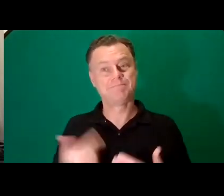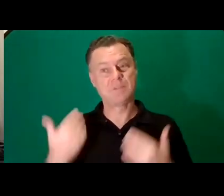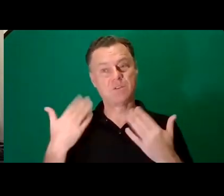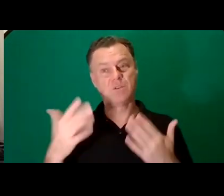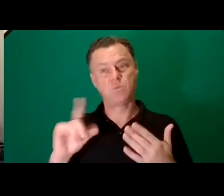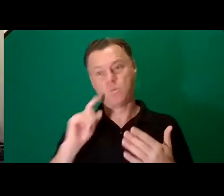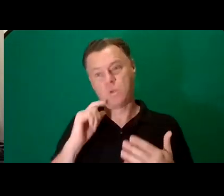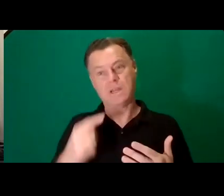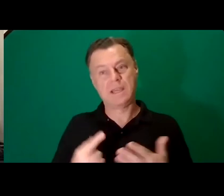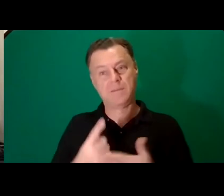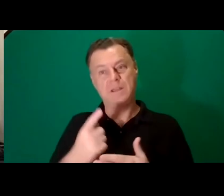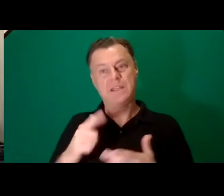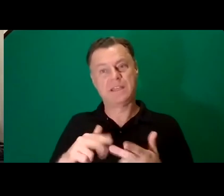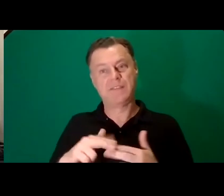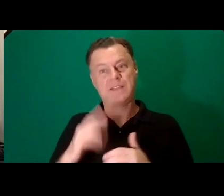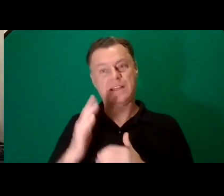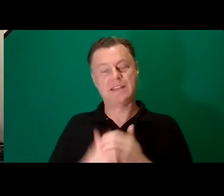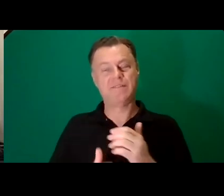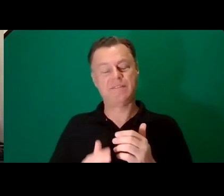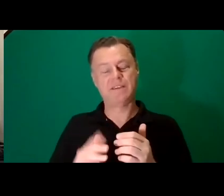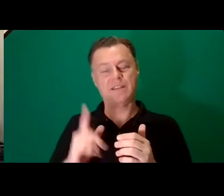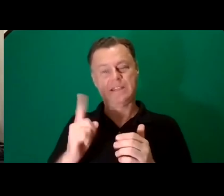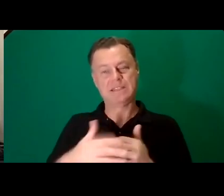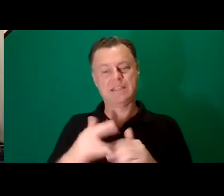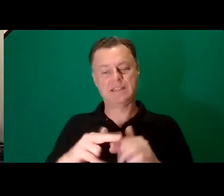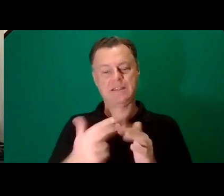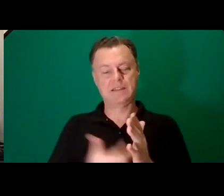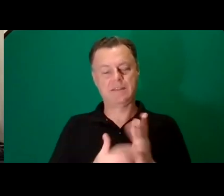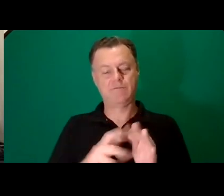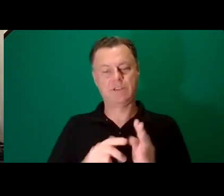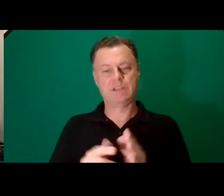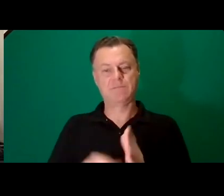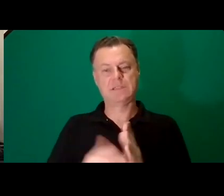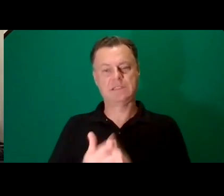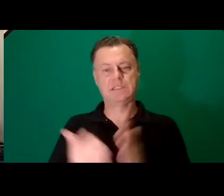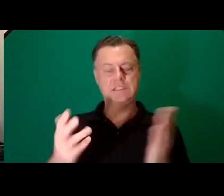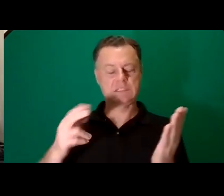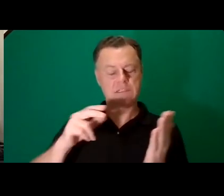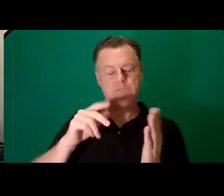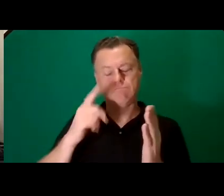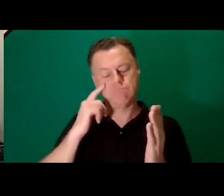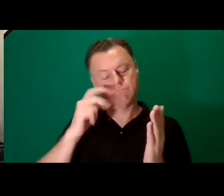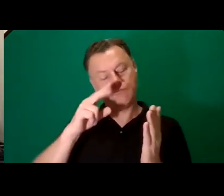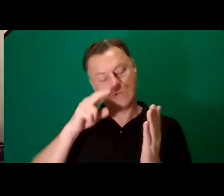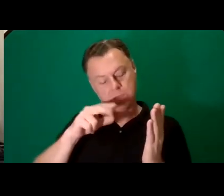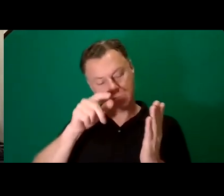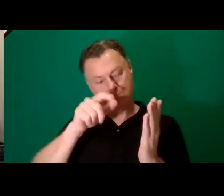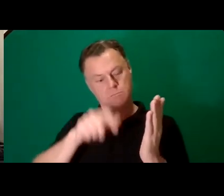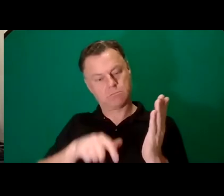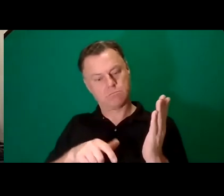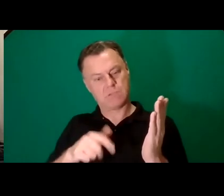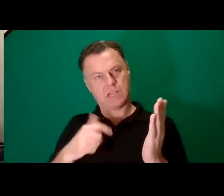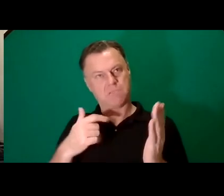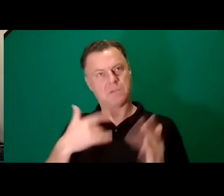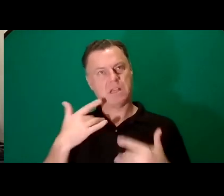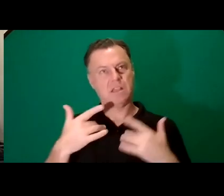if I didn't read that magazine and find that article.